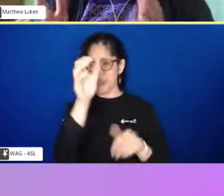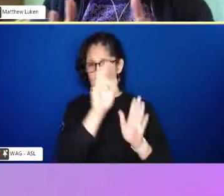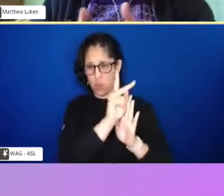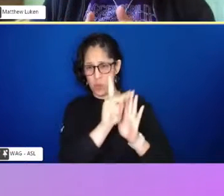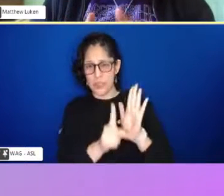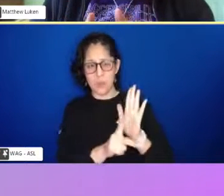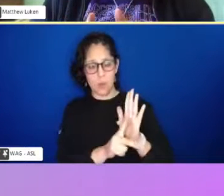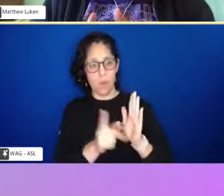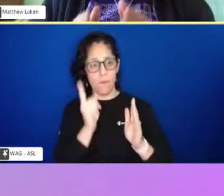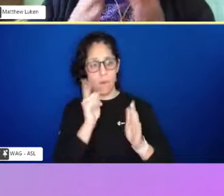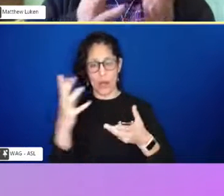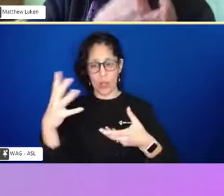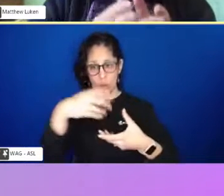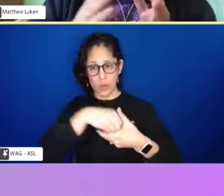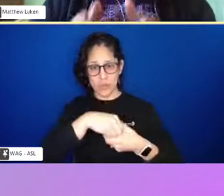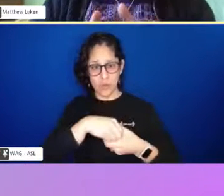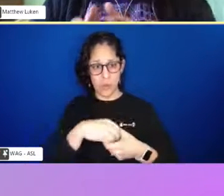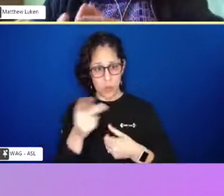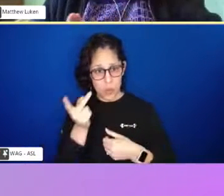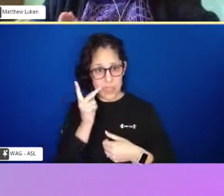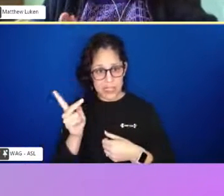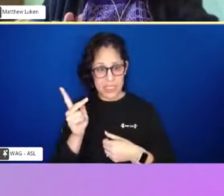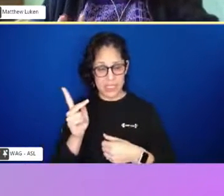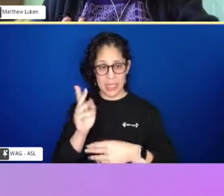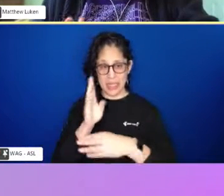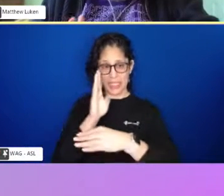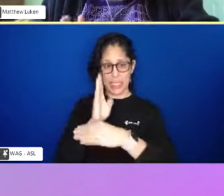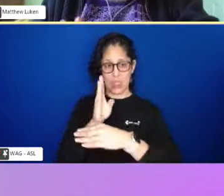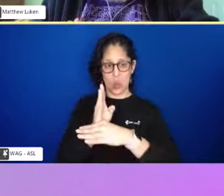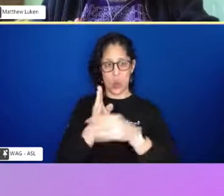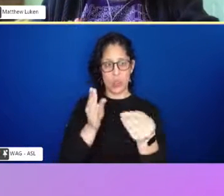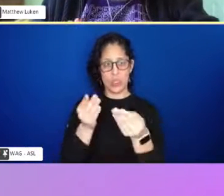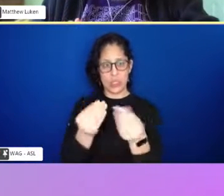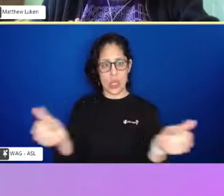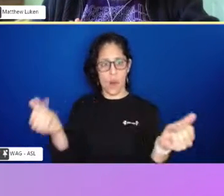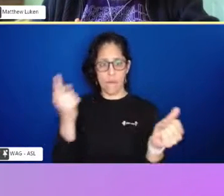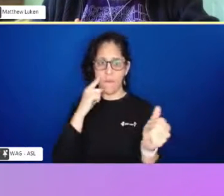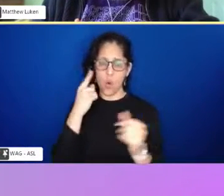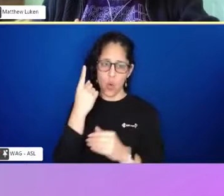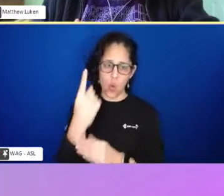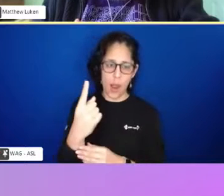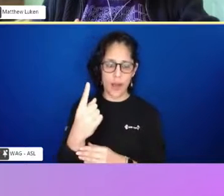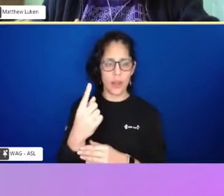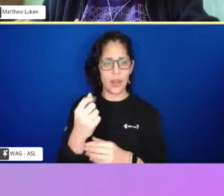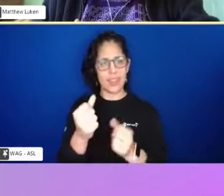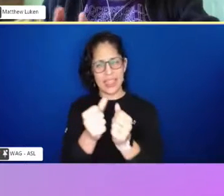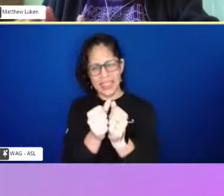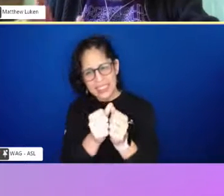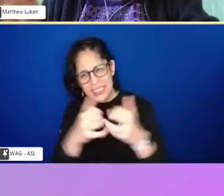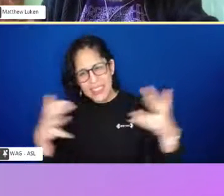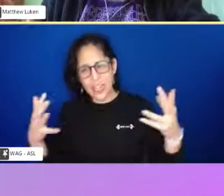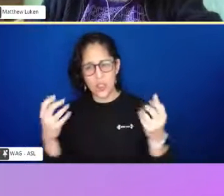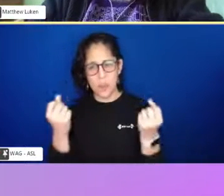Based on inclusive design principle. From one of their graphics we see in of the the